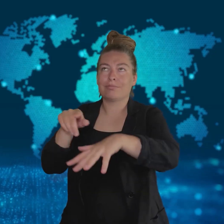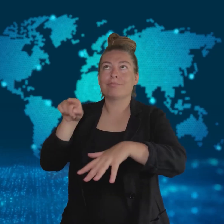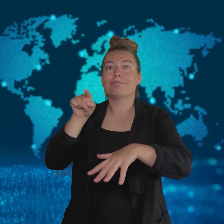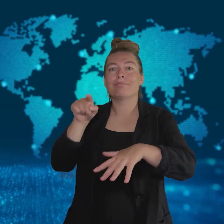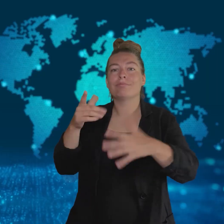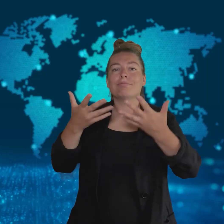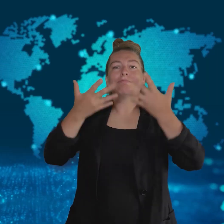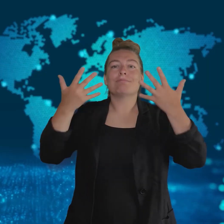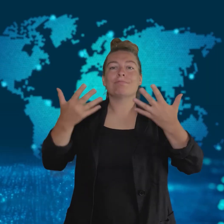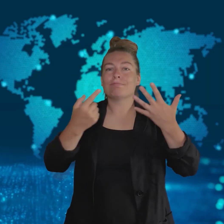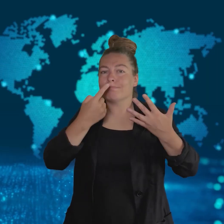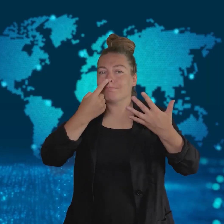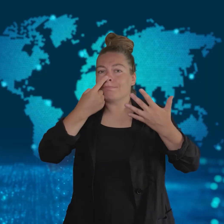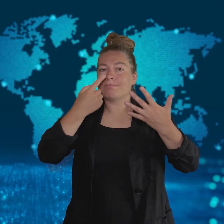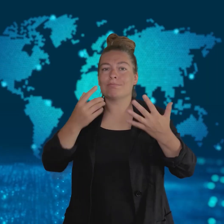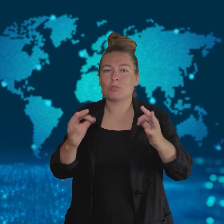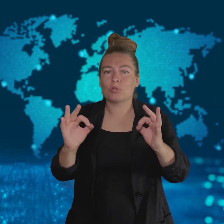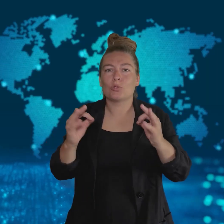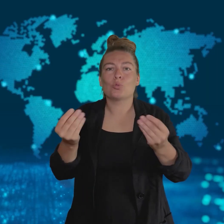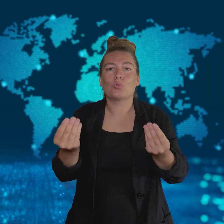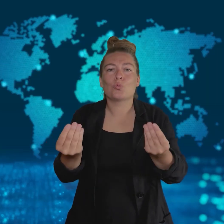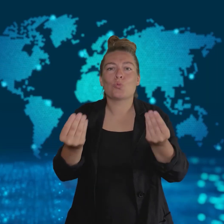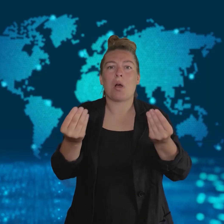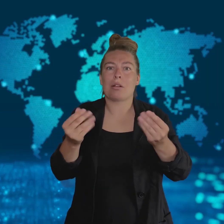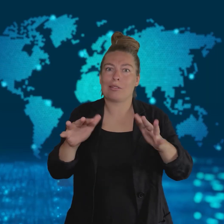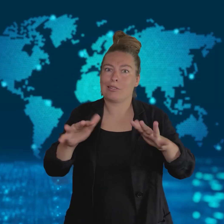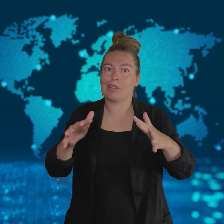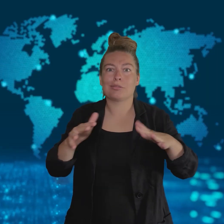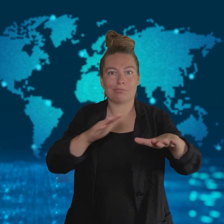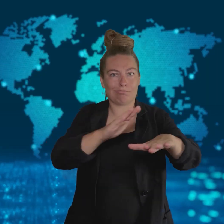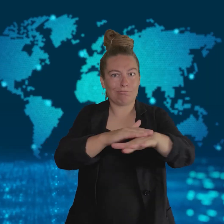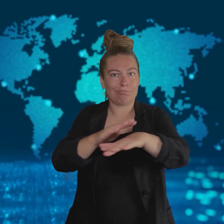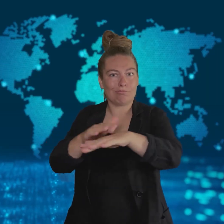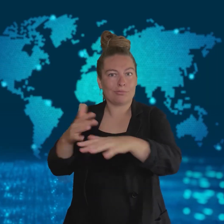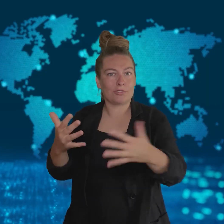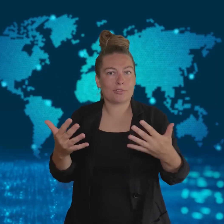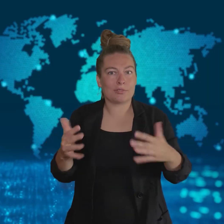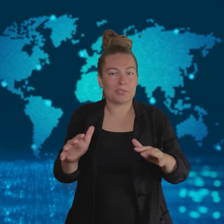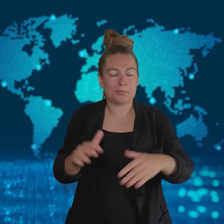Over the weekend.